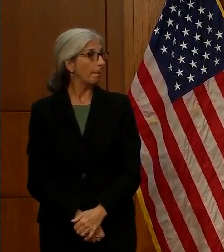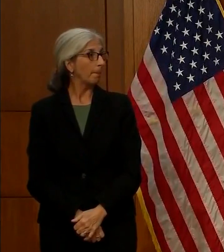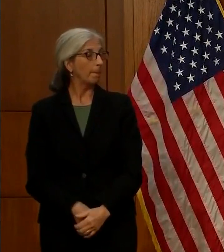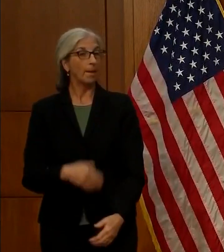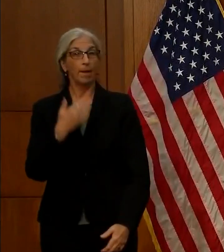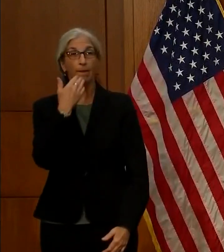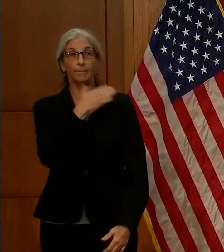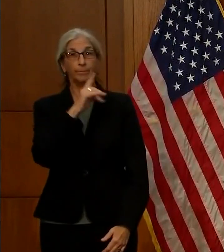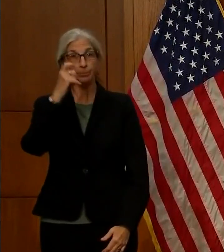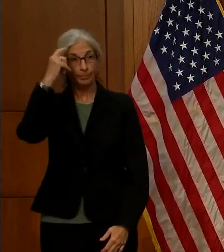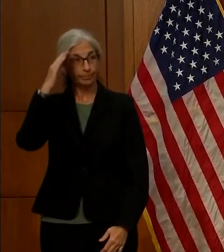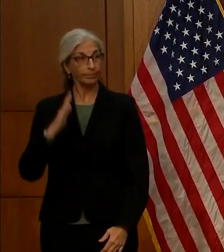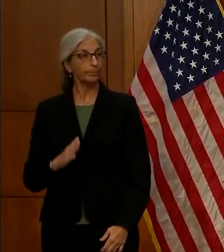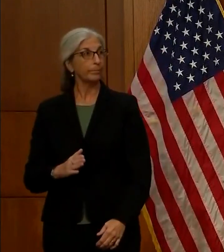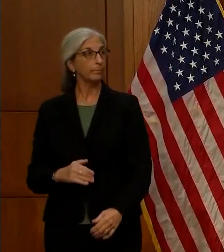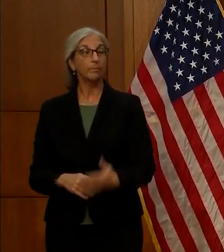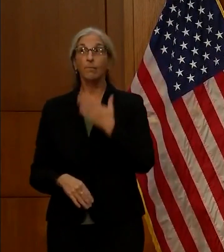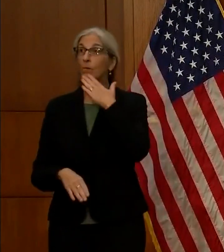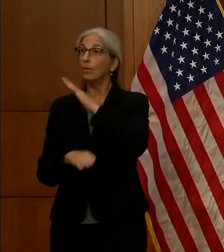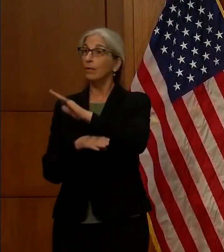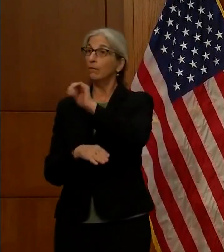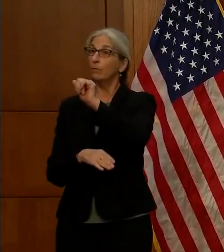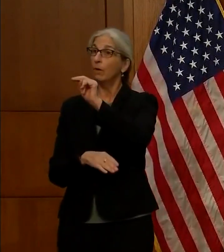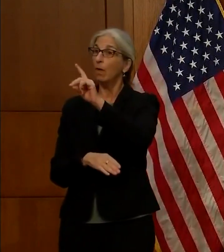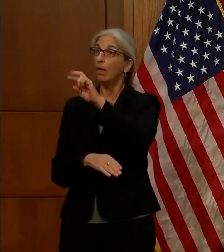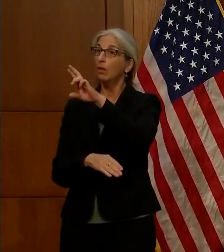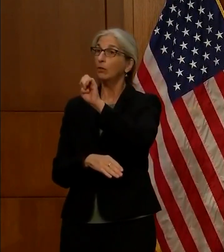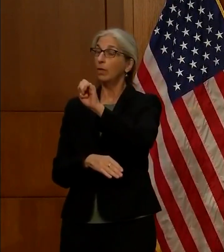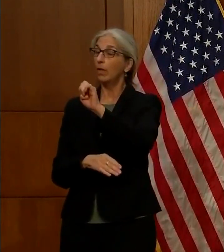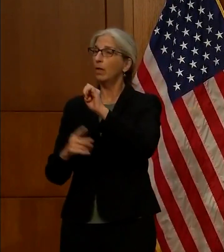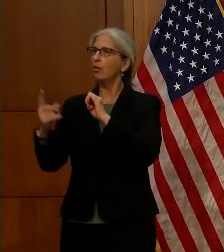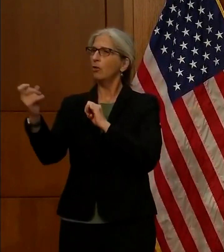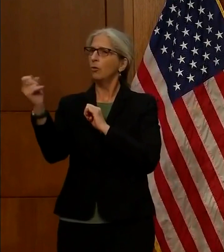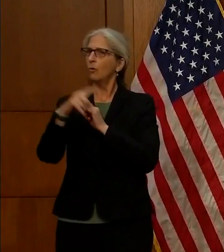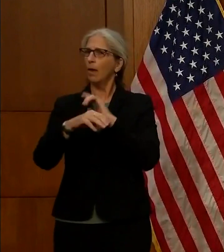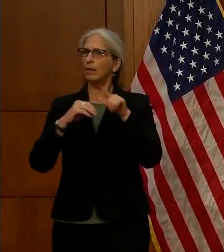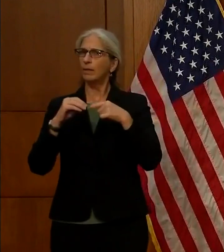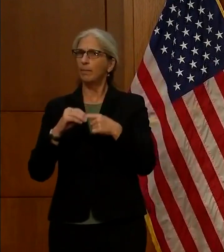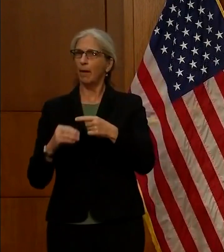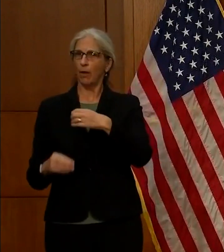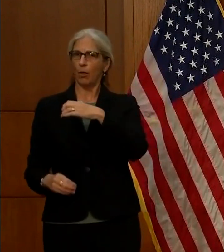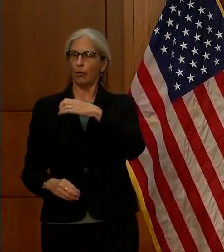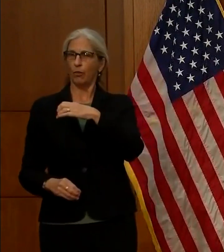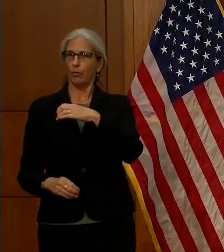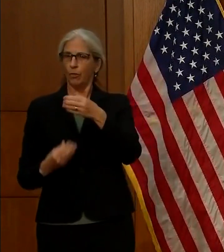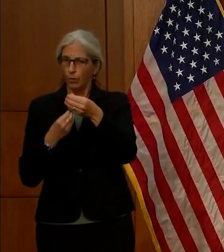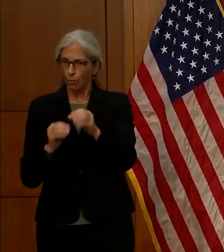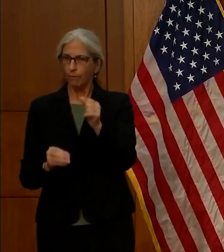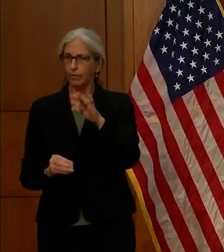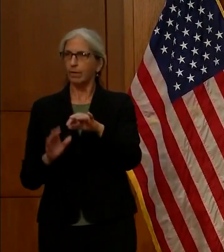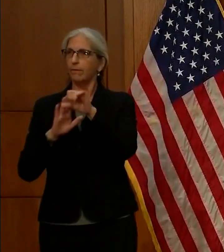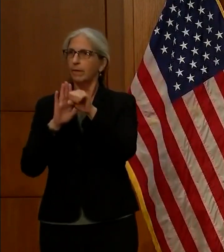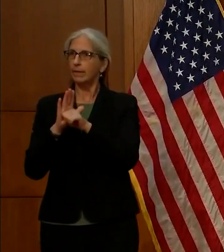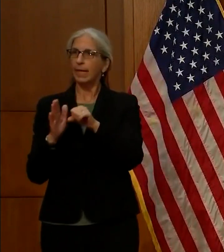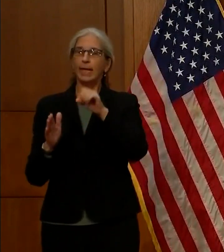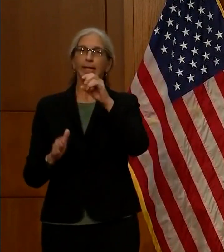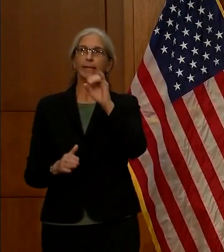MARANDA AND THAT THANK YOU SECTOR. THANK YOU. GOOD AFTERNOON ANDRE THE QUESTION